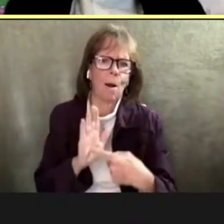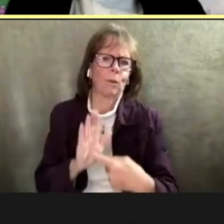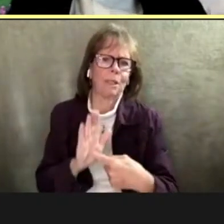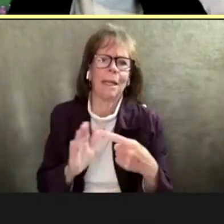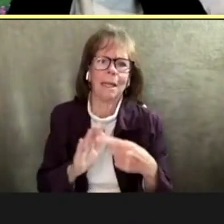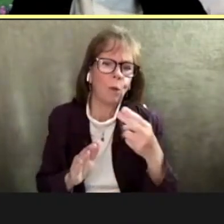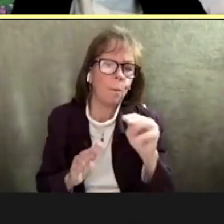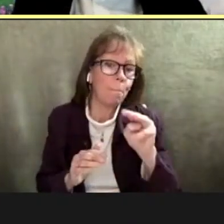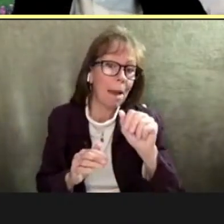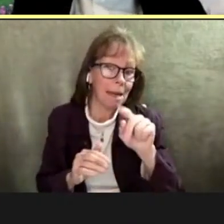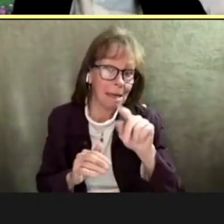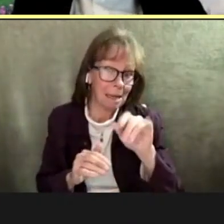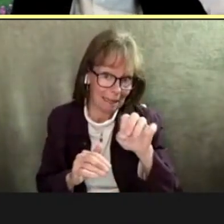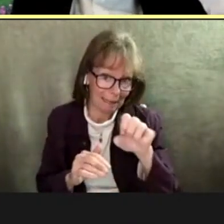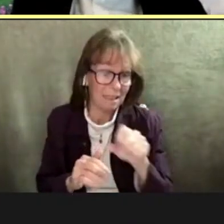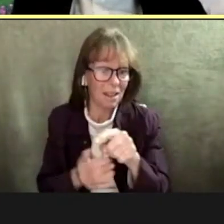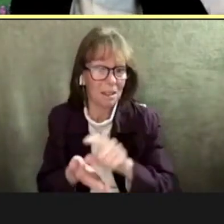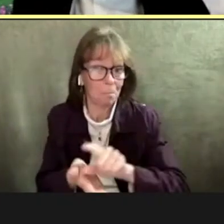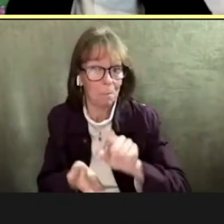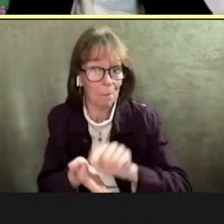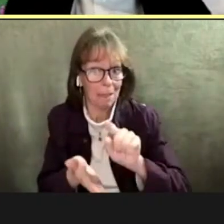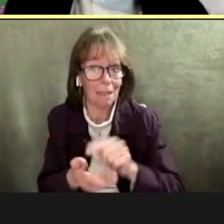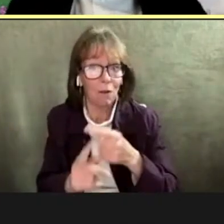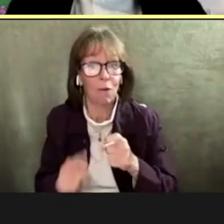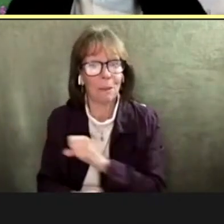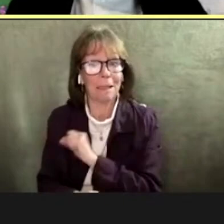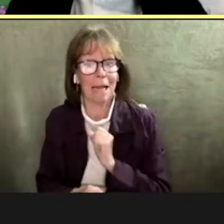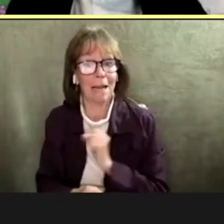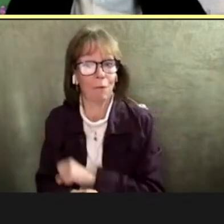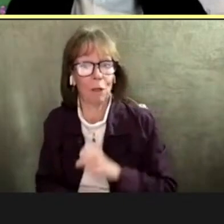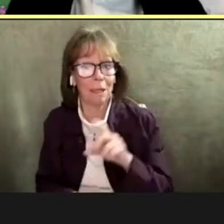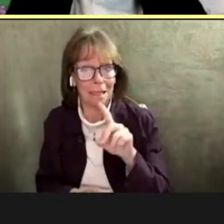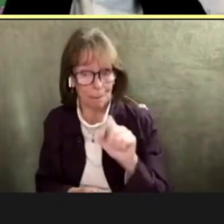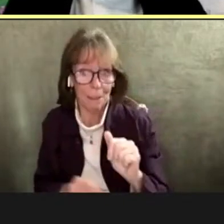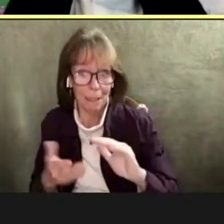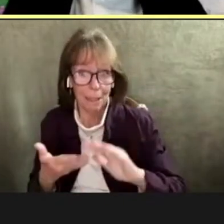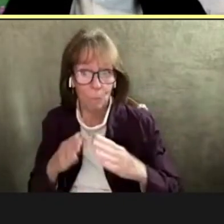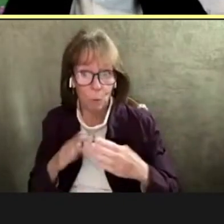And this publication is launched out of Stanford's disability community, but it's